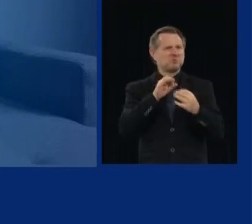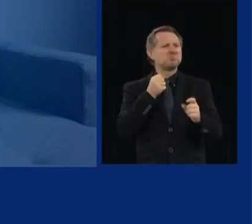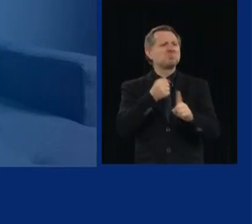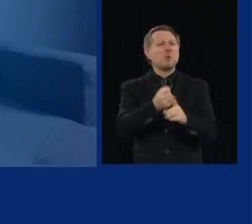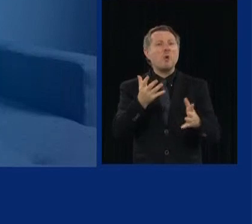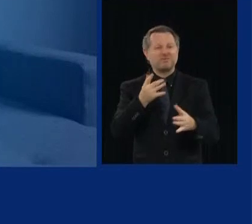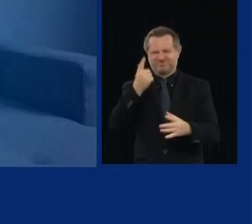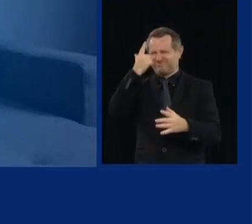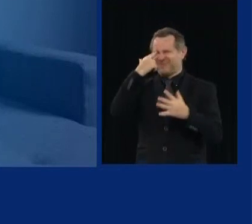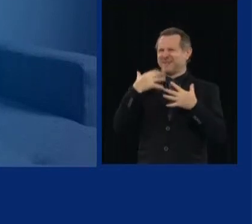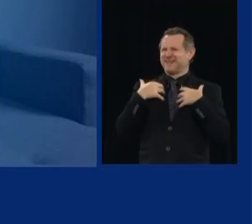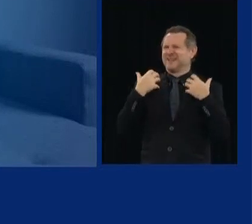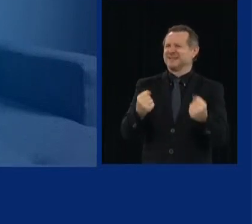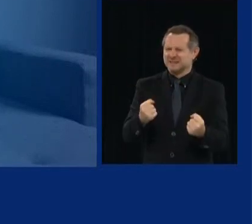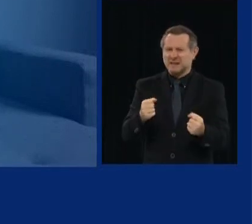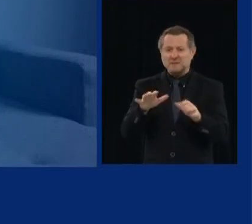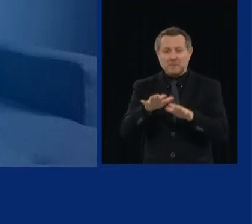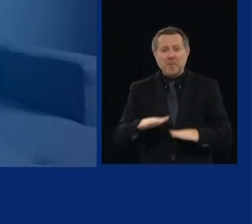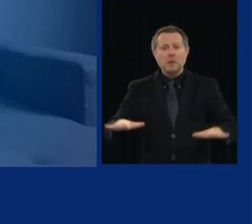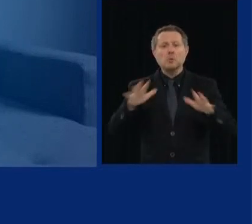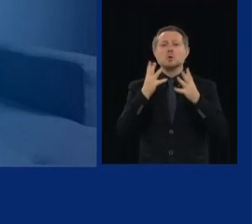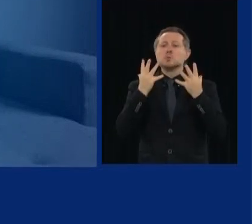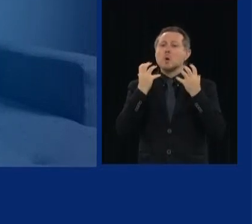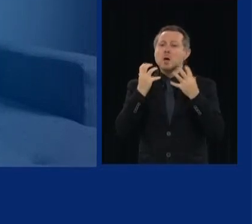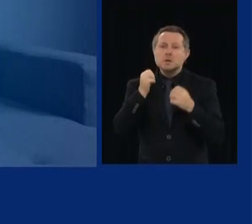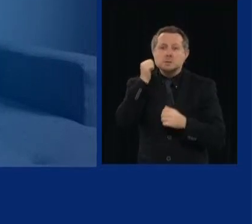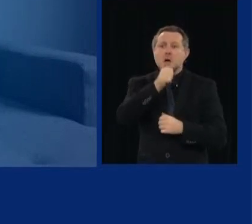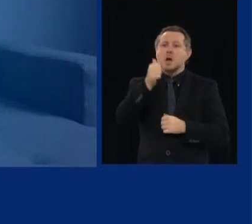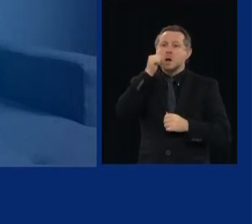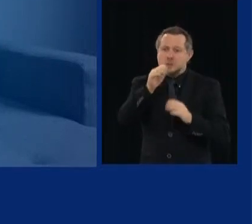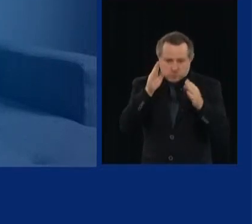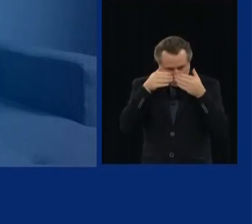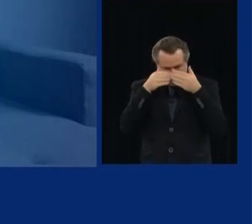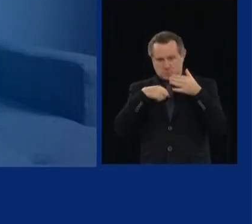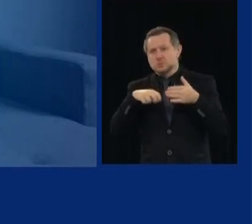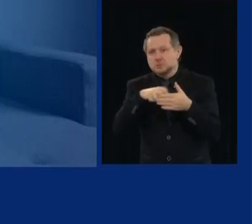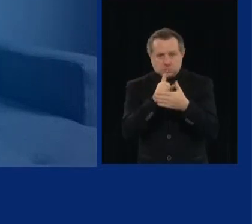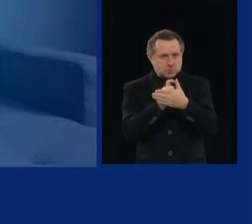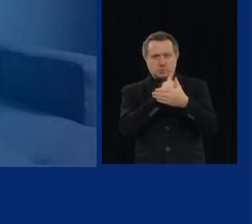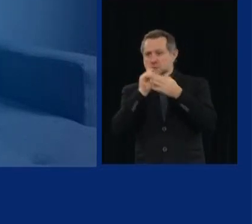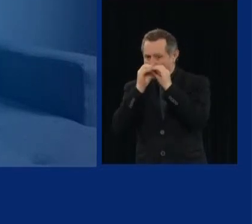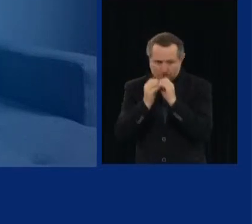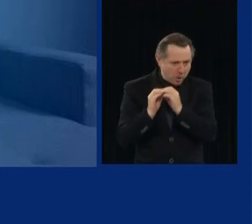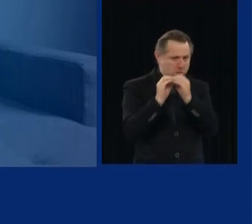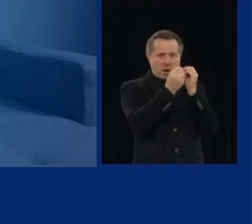THROUGH THESE 78 DAYS.